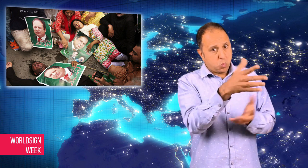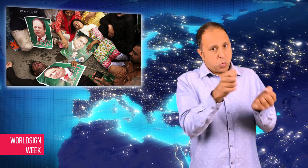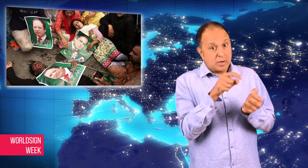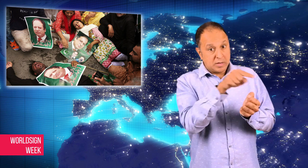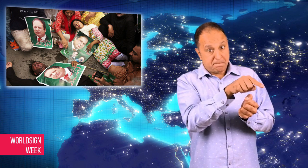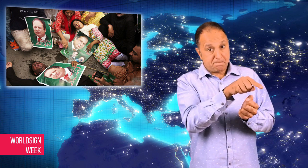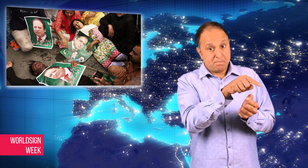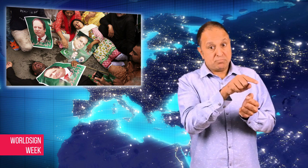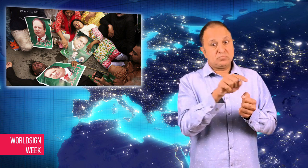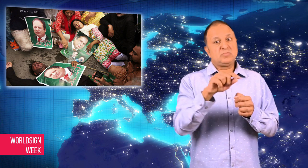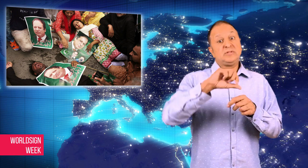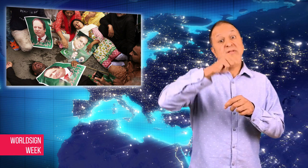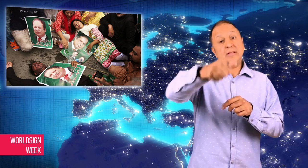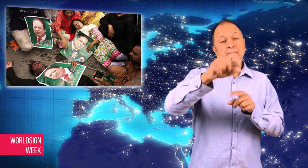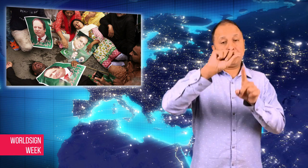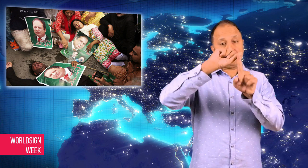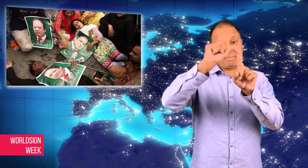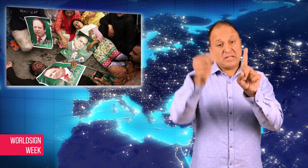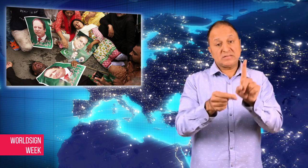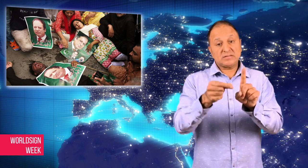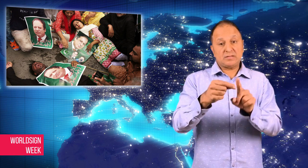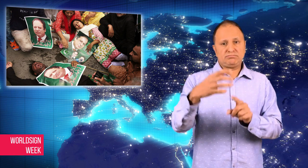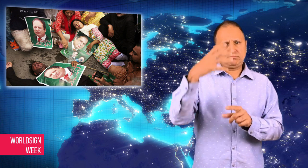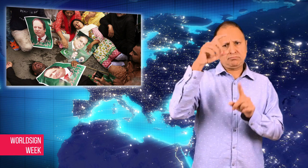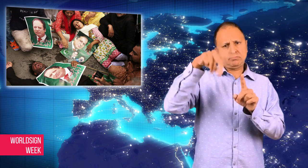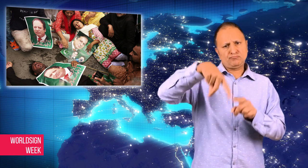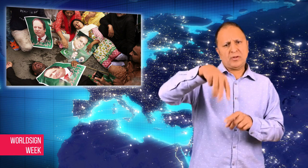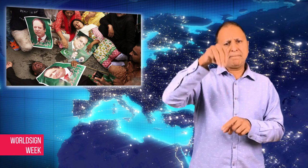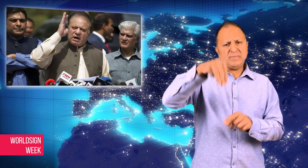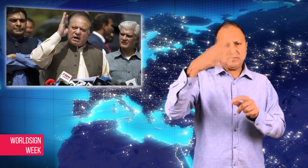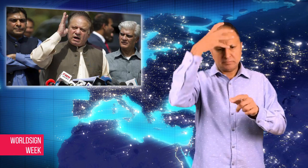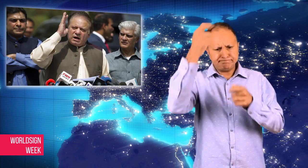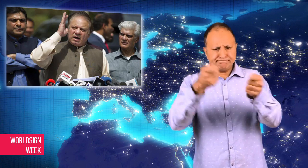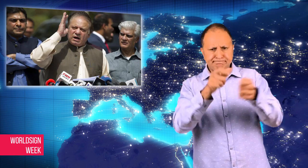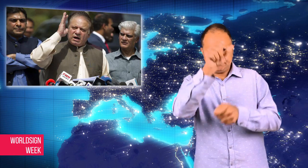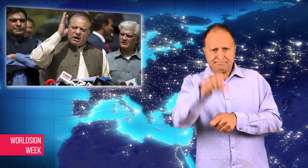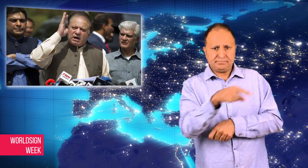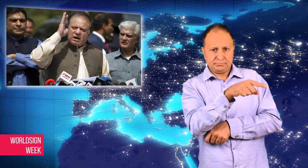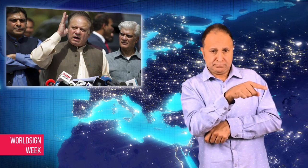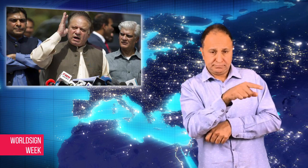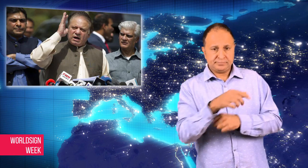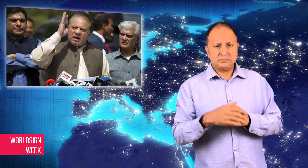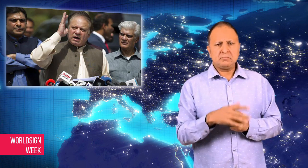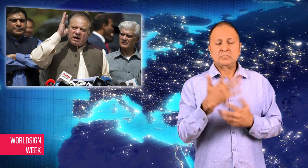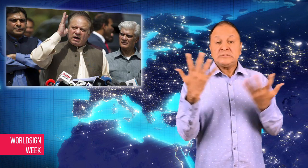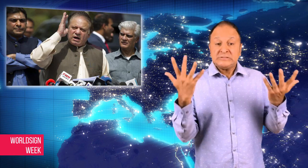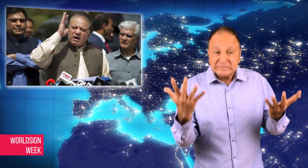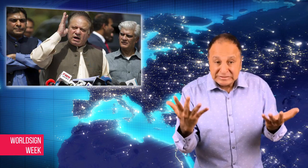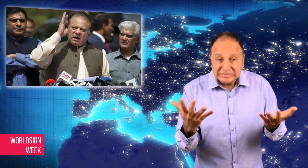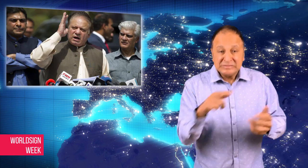prime minister. This, however, cannot